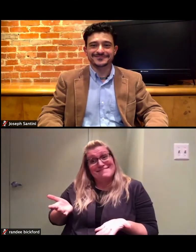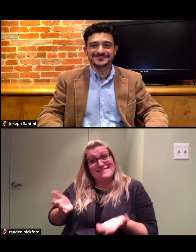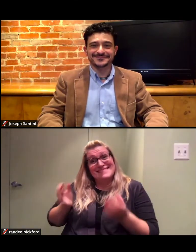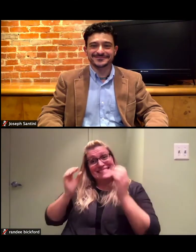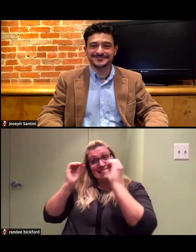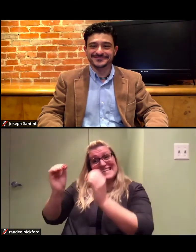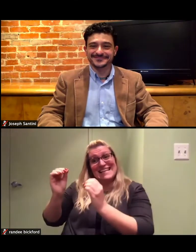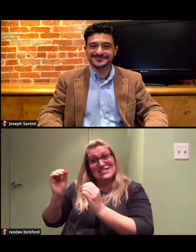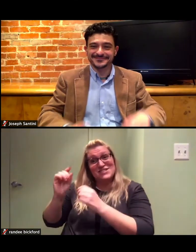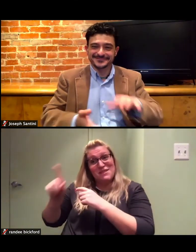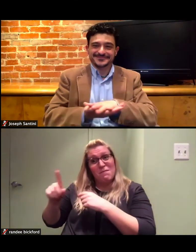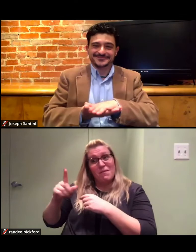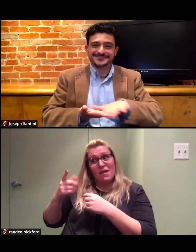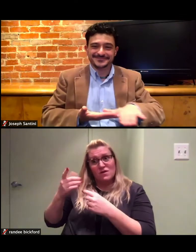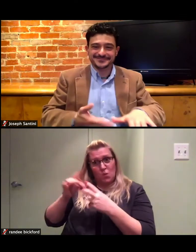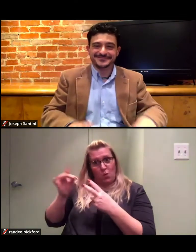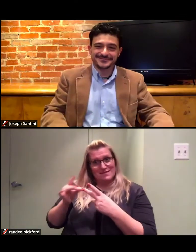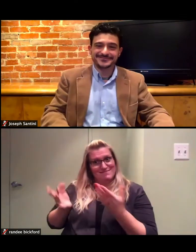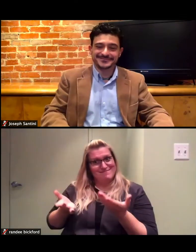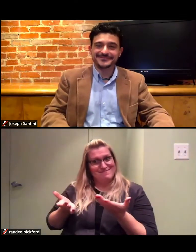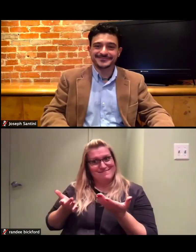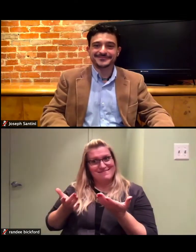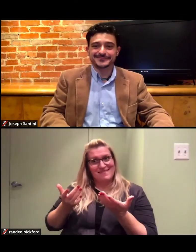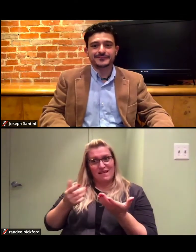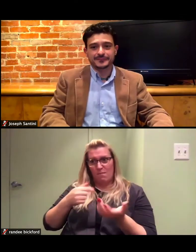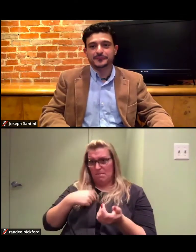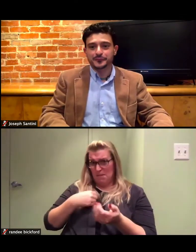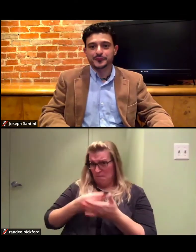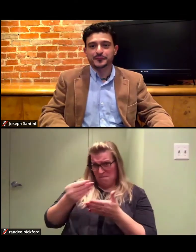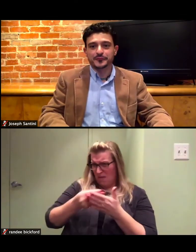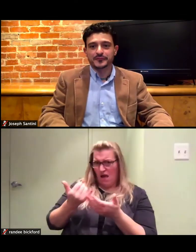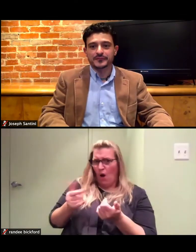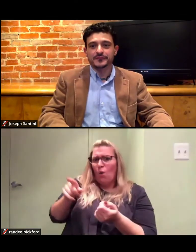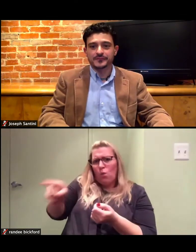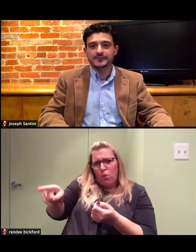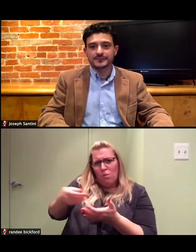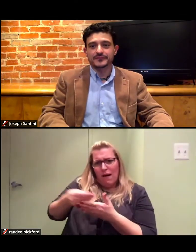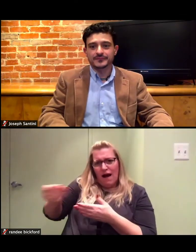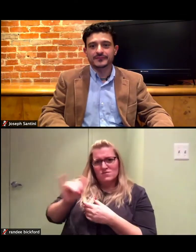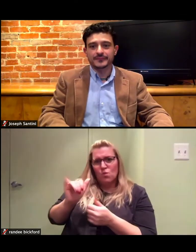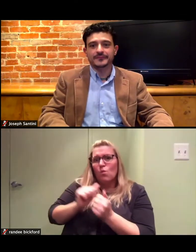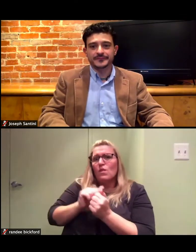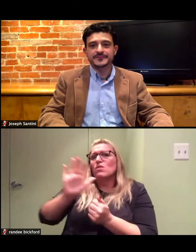"That's my allowance, I earned it." And that's one of the way to teach them about choices